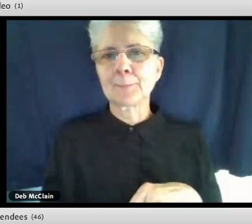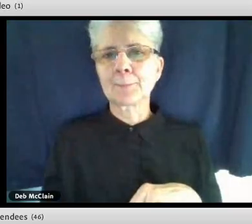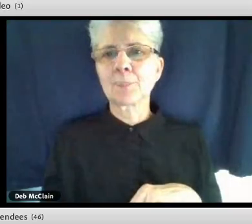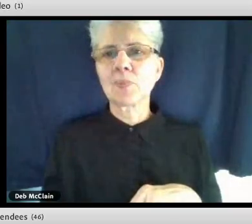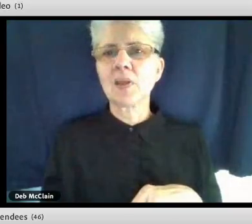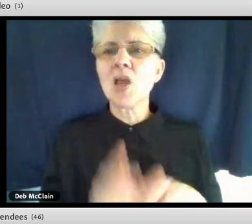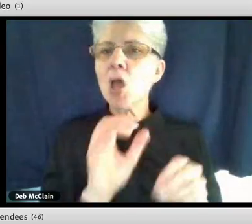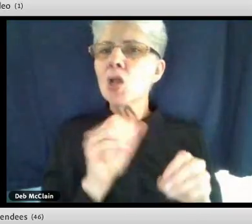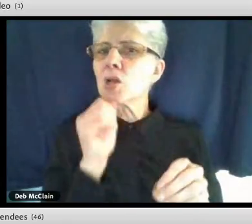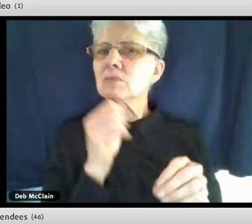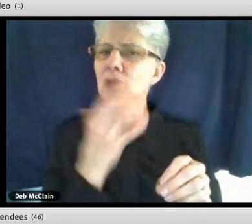so for me it's a little bit hard,